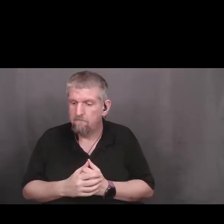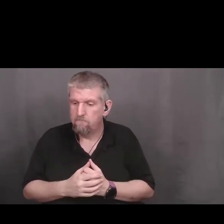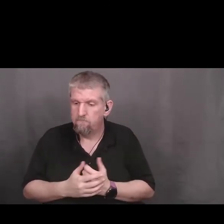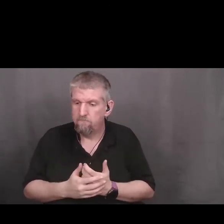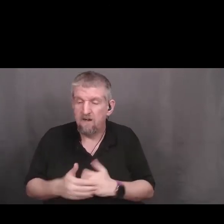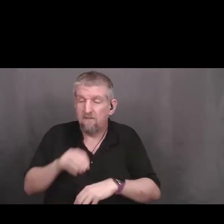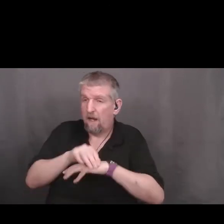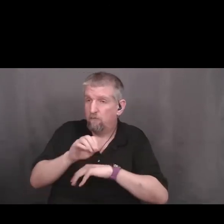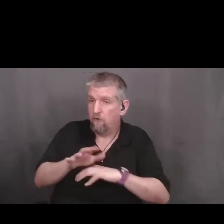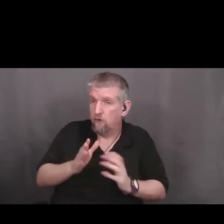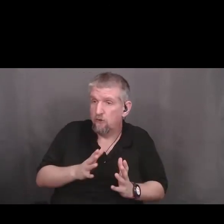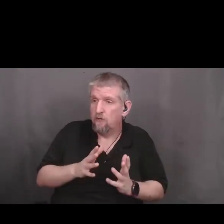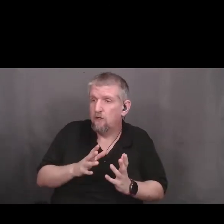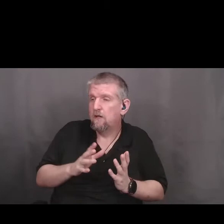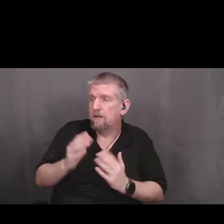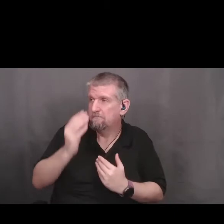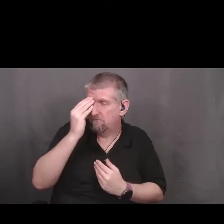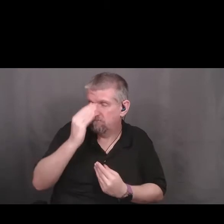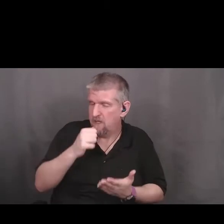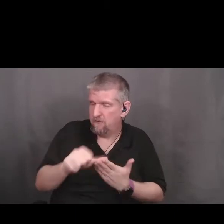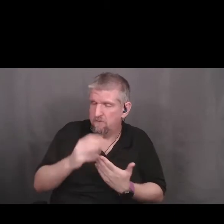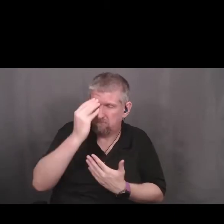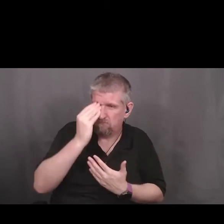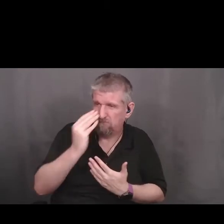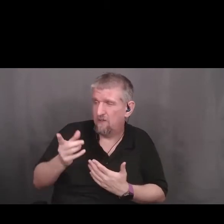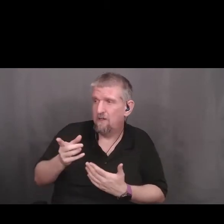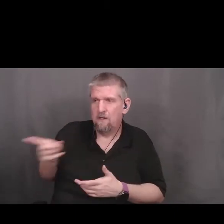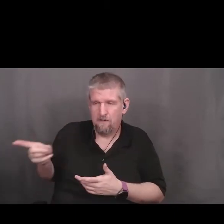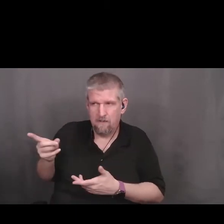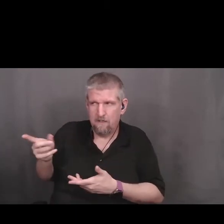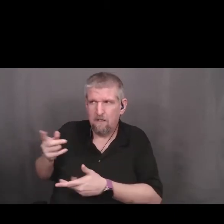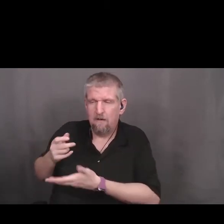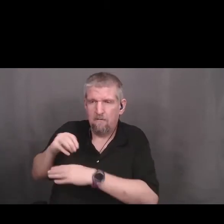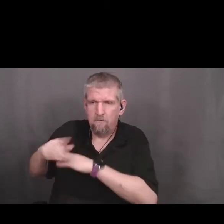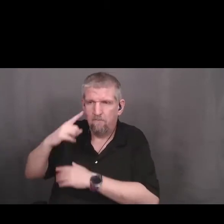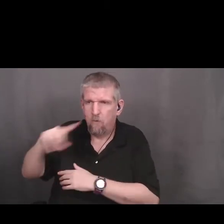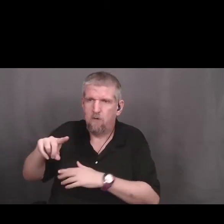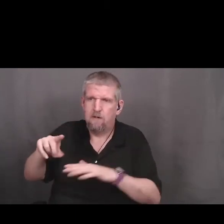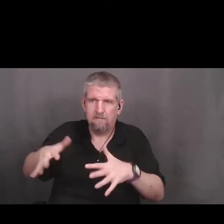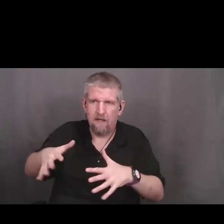that you're being treated for anxiety or depression or something like that, they can do that.